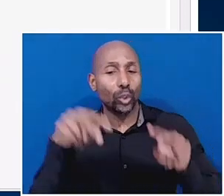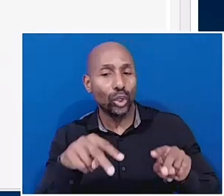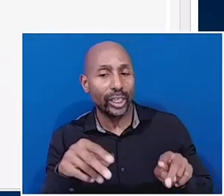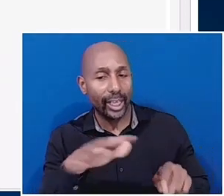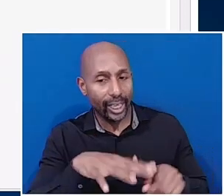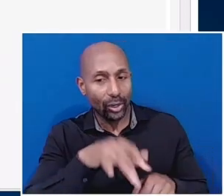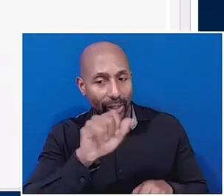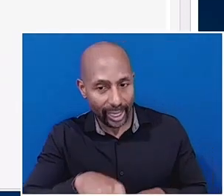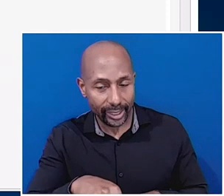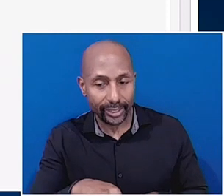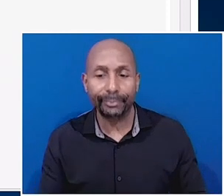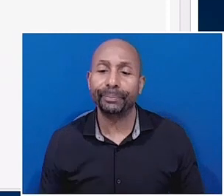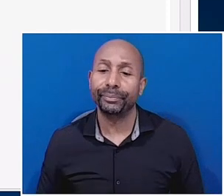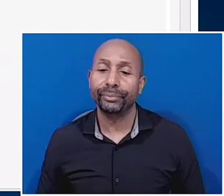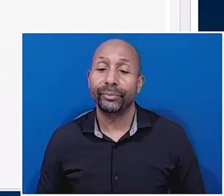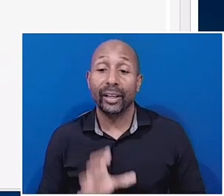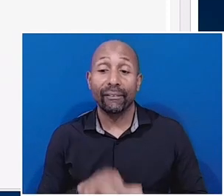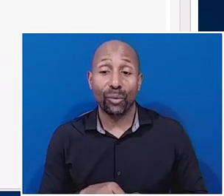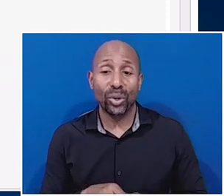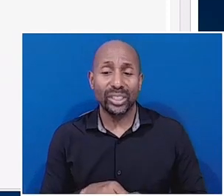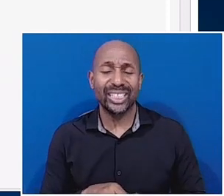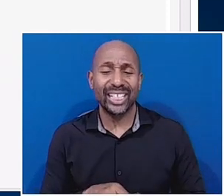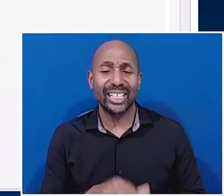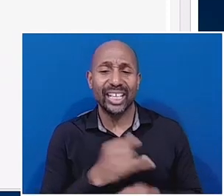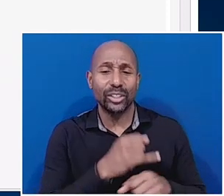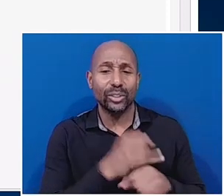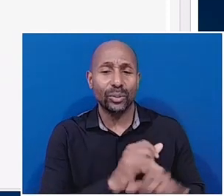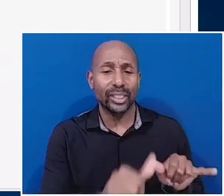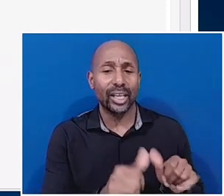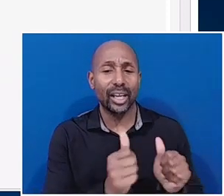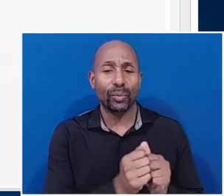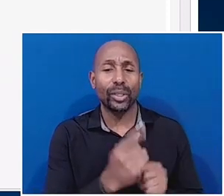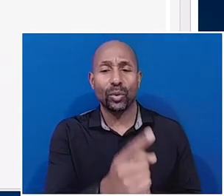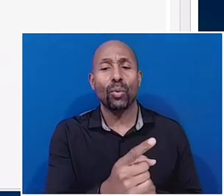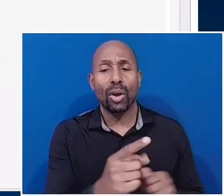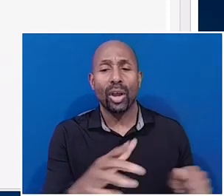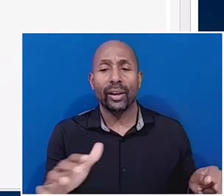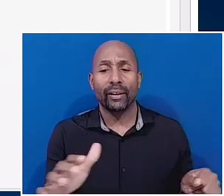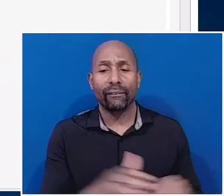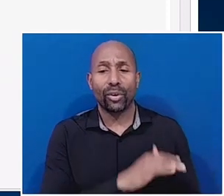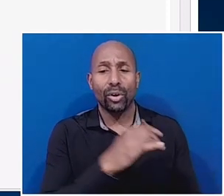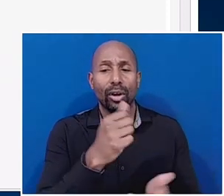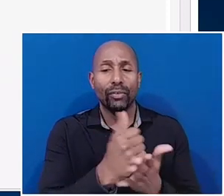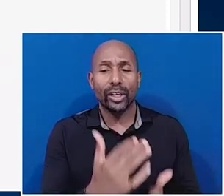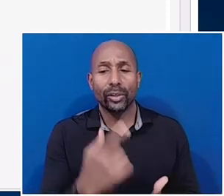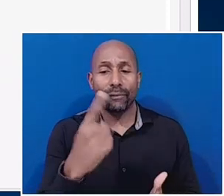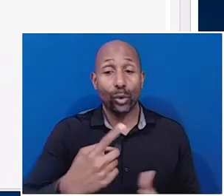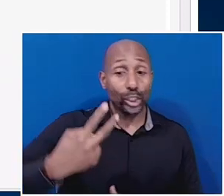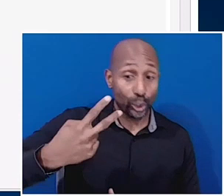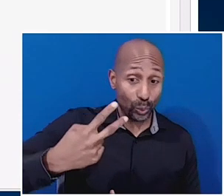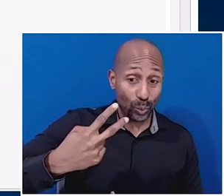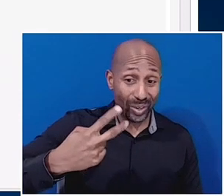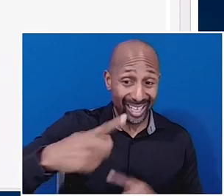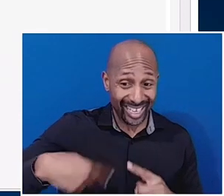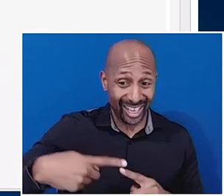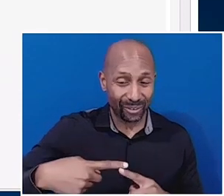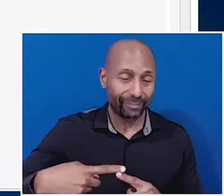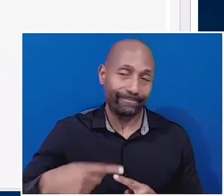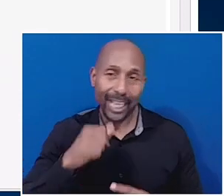with one accreditor for two full cycles is an unreasonable requirement if you look more broadly. So we understand that this